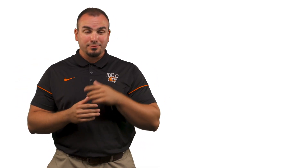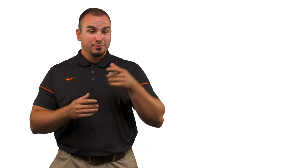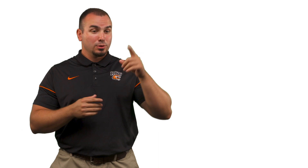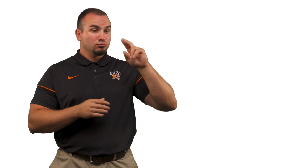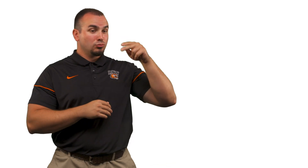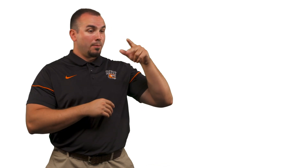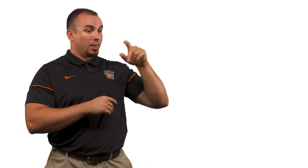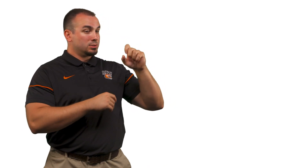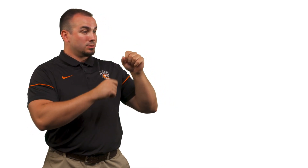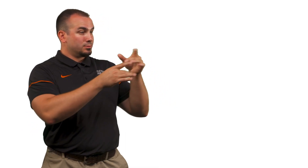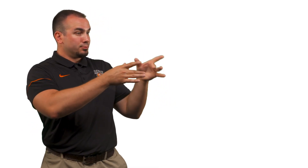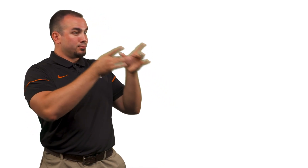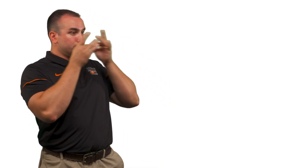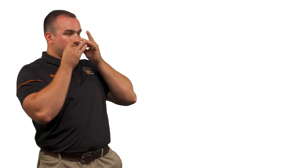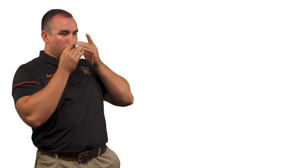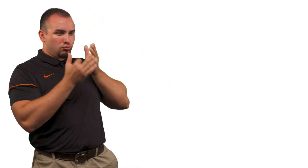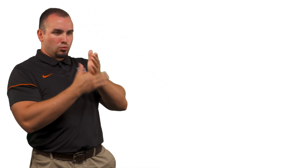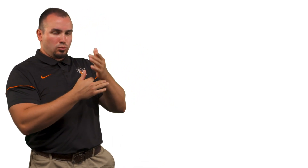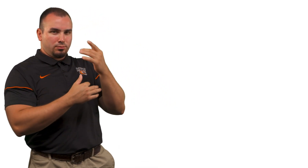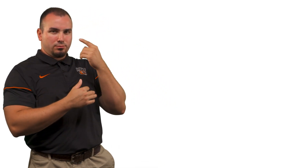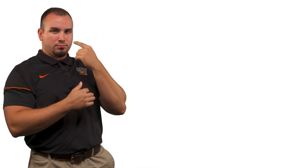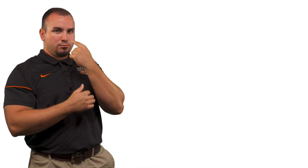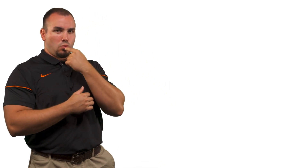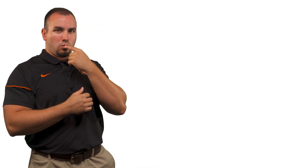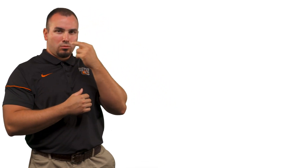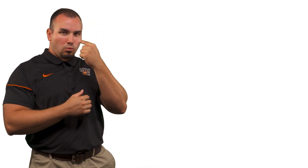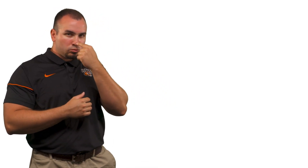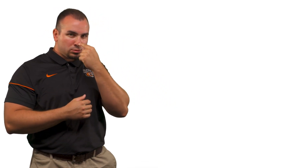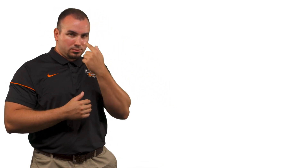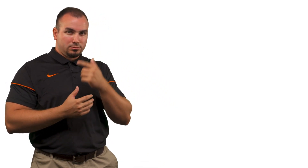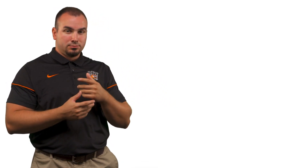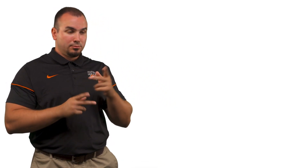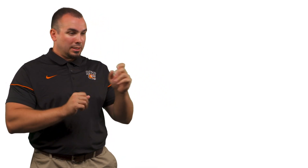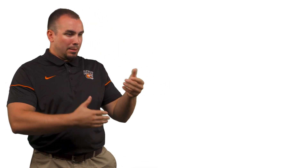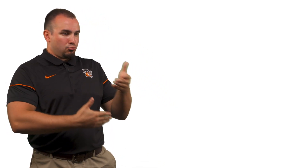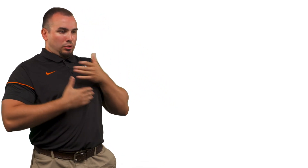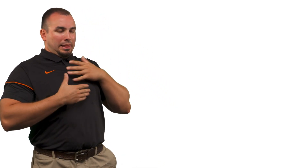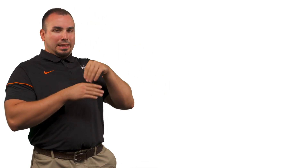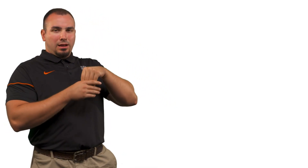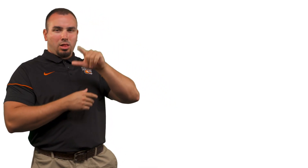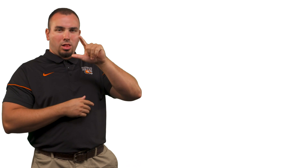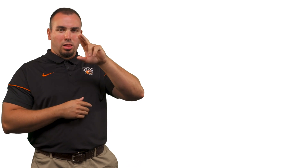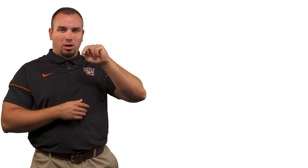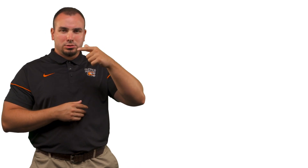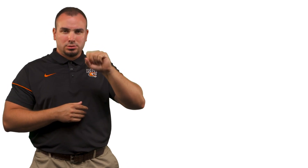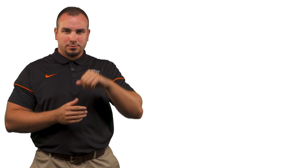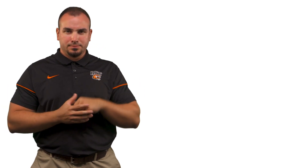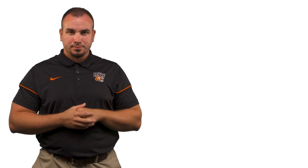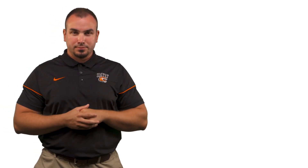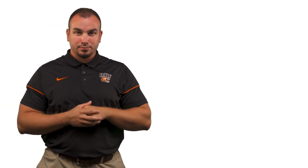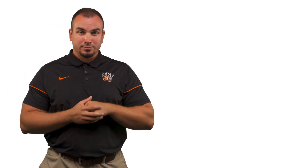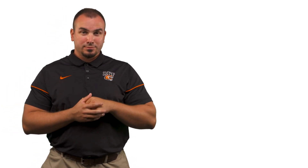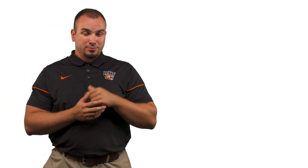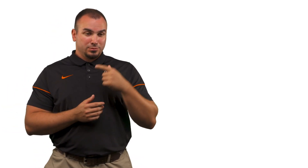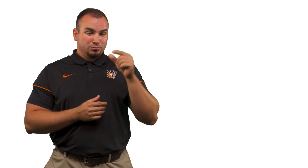Droplets can land in the mouth and nose of nearby people or can be inhaled into the lungs.